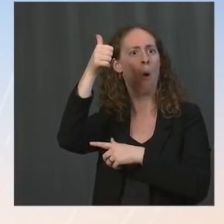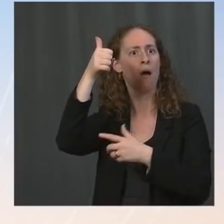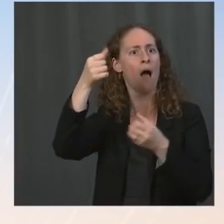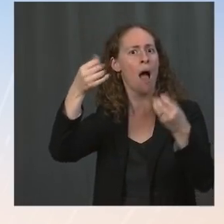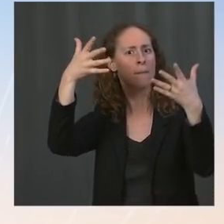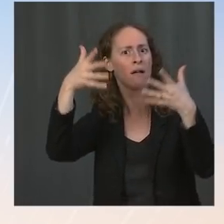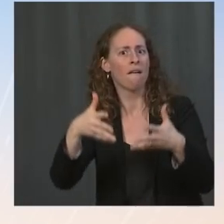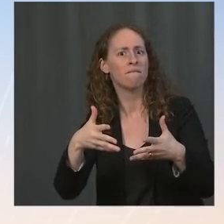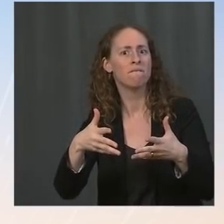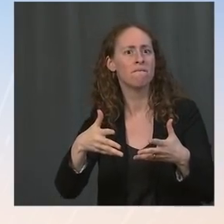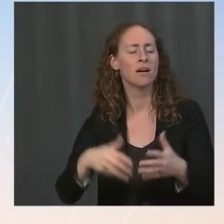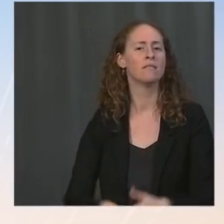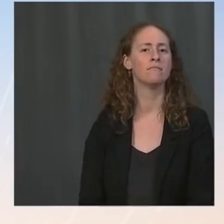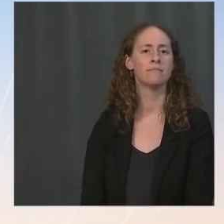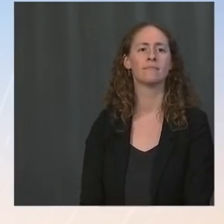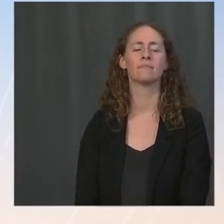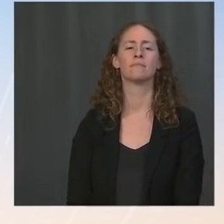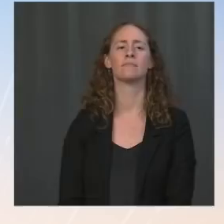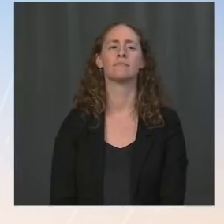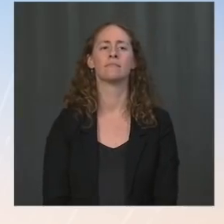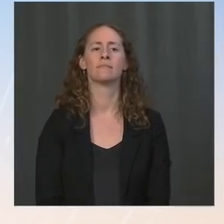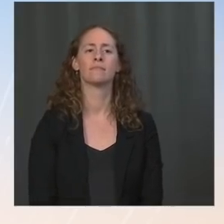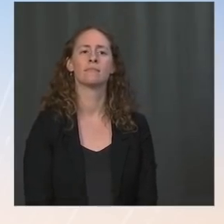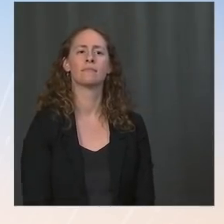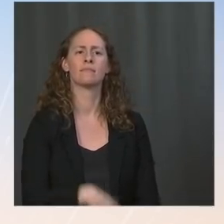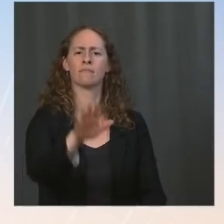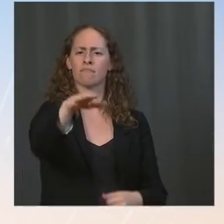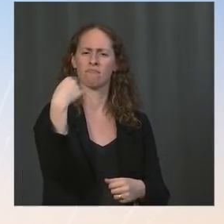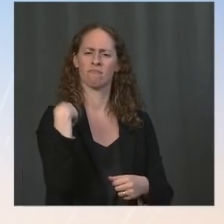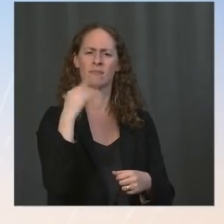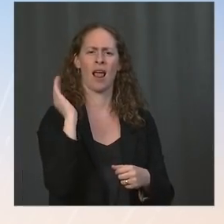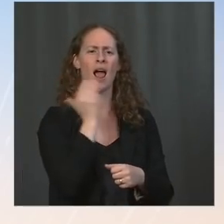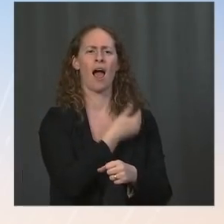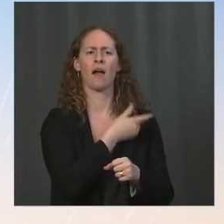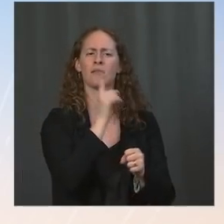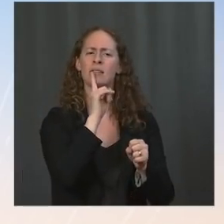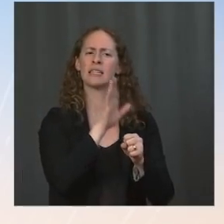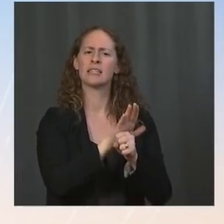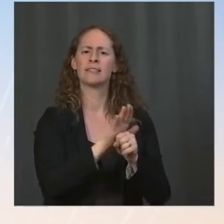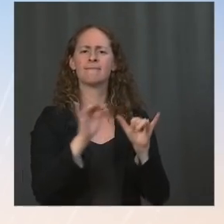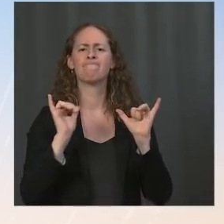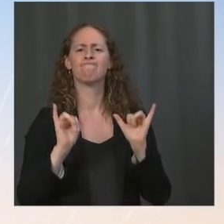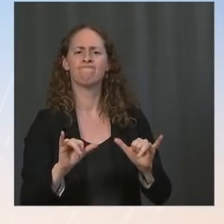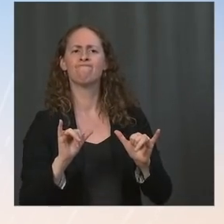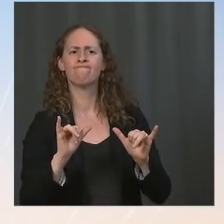that our commitment to working with not just any American citizen who has not yet decided to leave